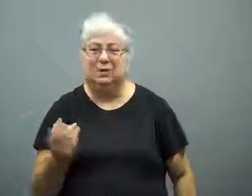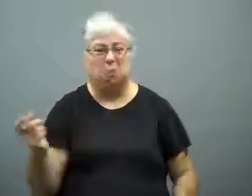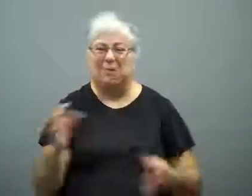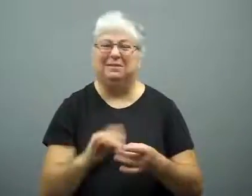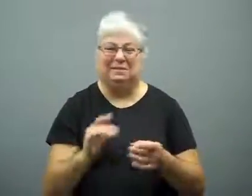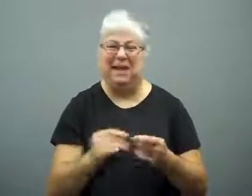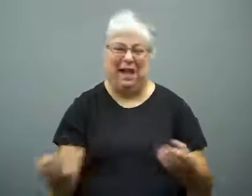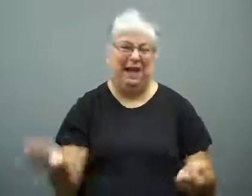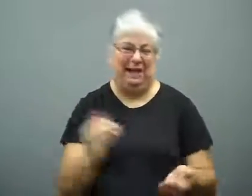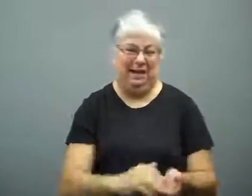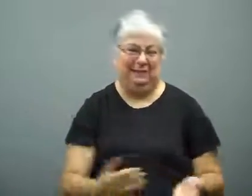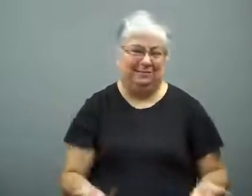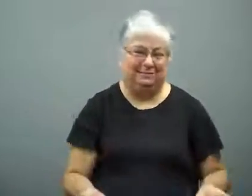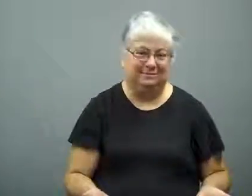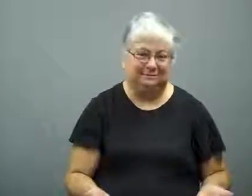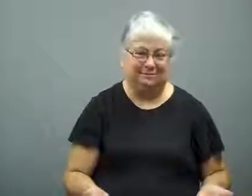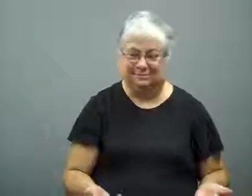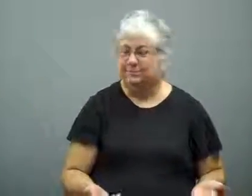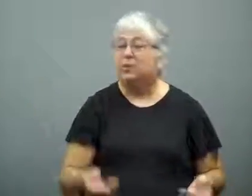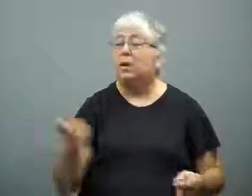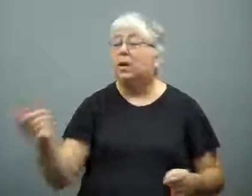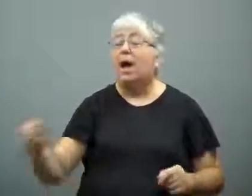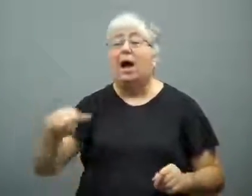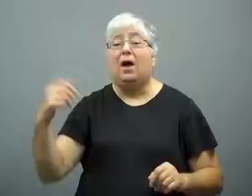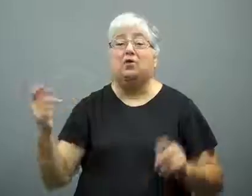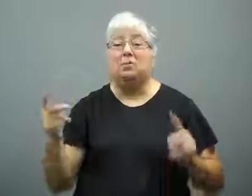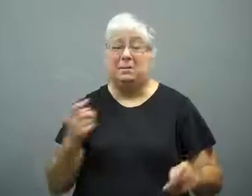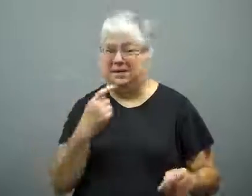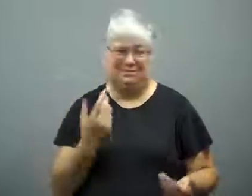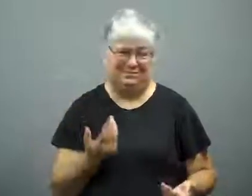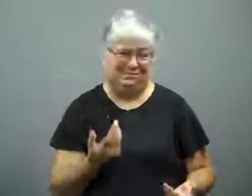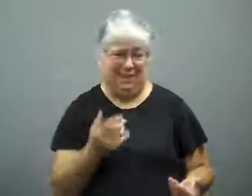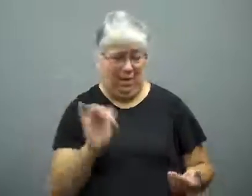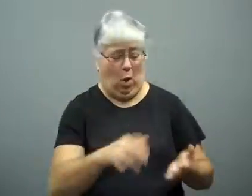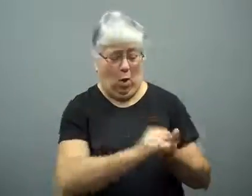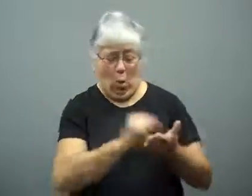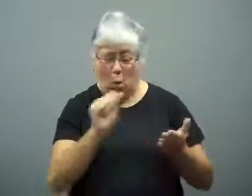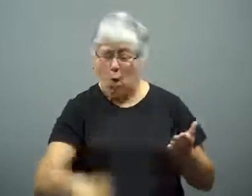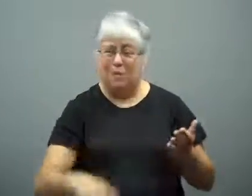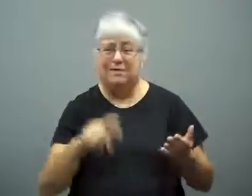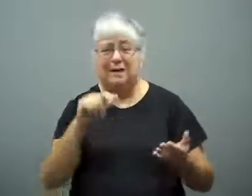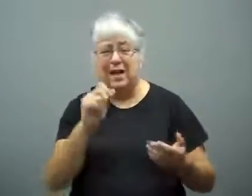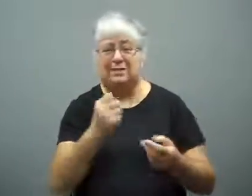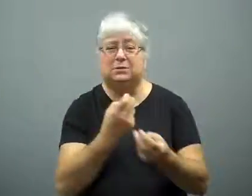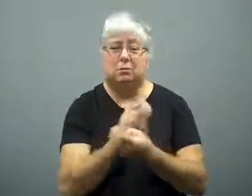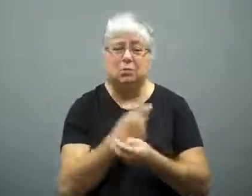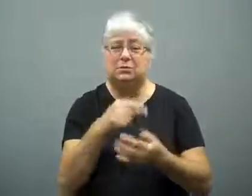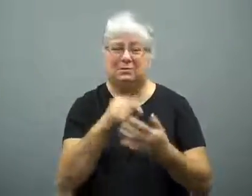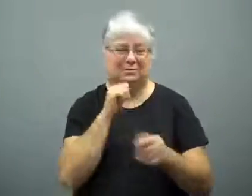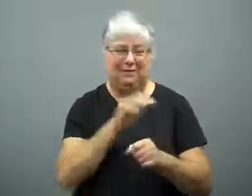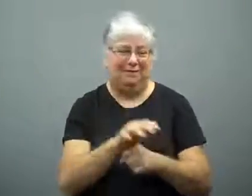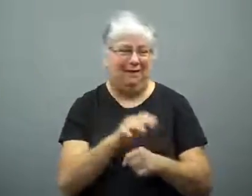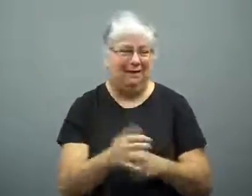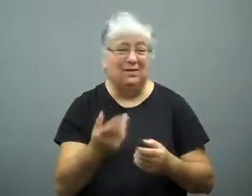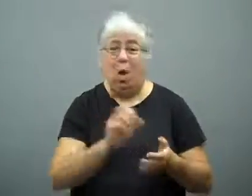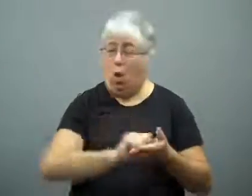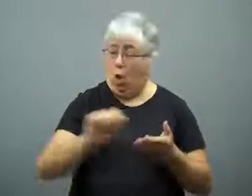The general is saying this scenario would happen again.